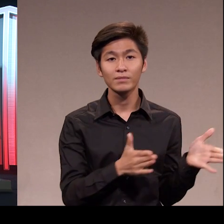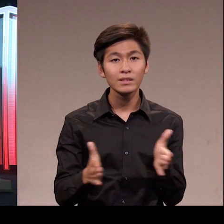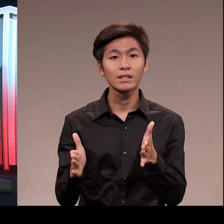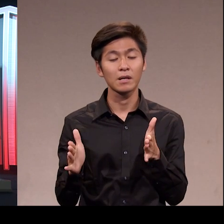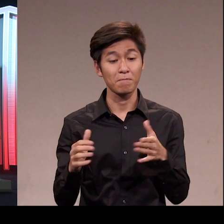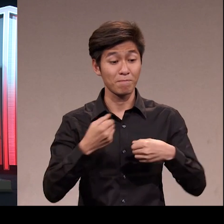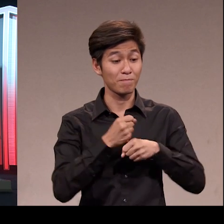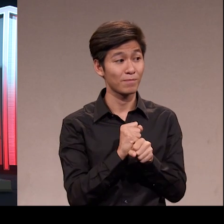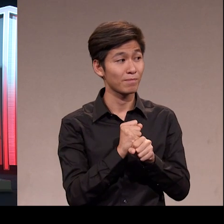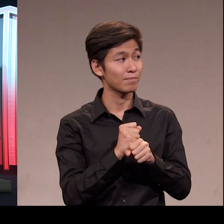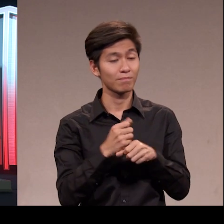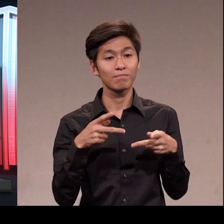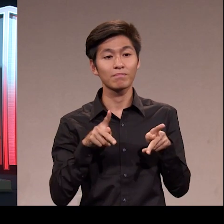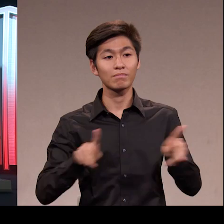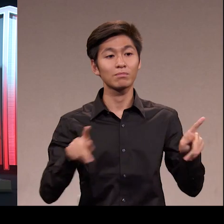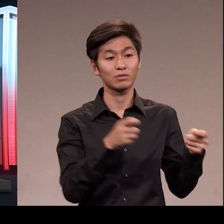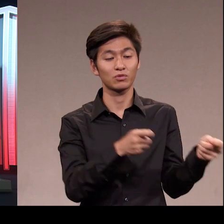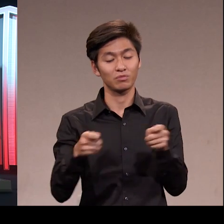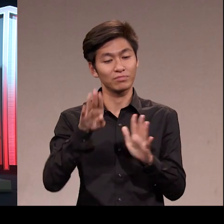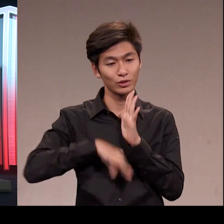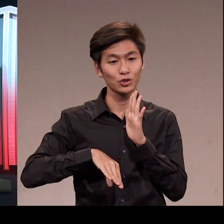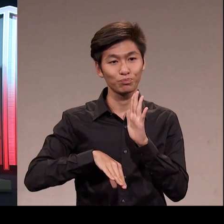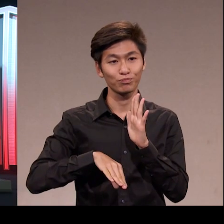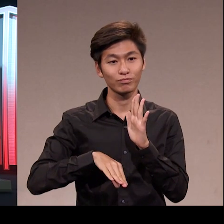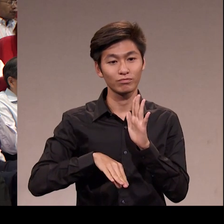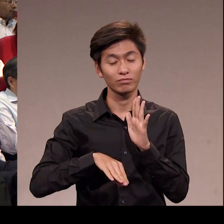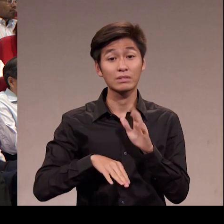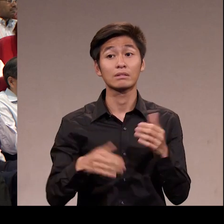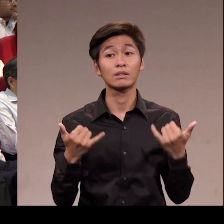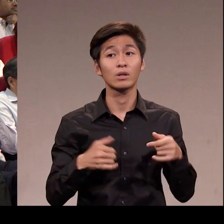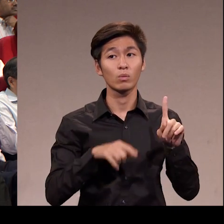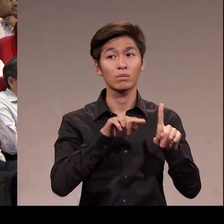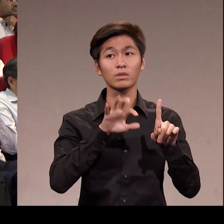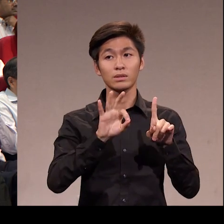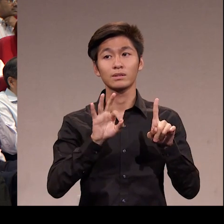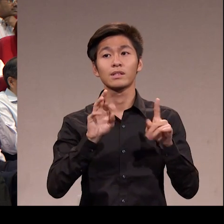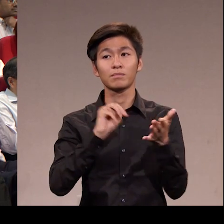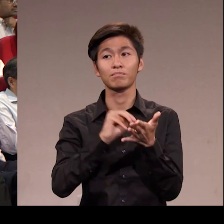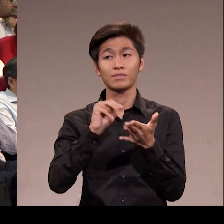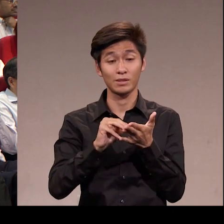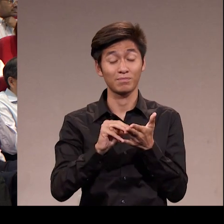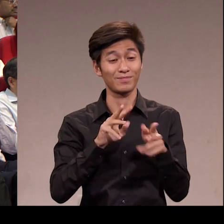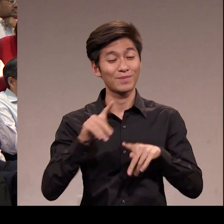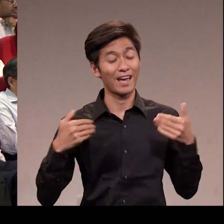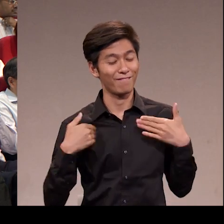As of today, there are nearly 1.6 million people who hold a public transport concession card.